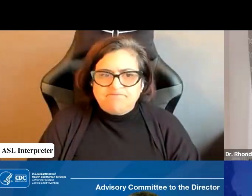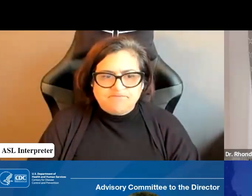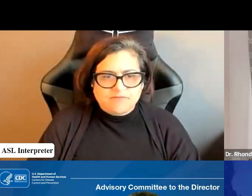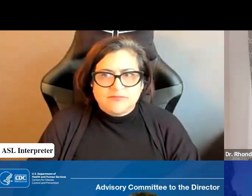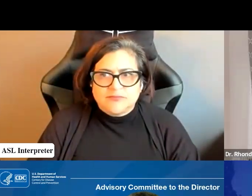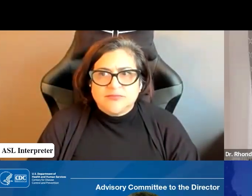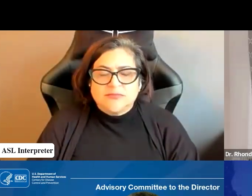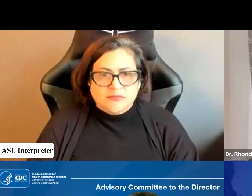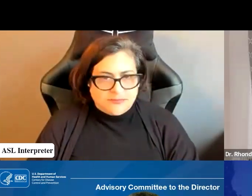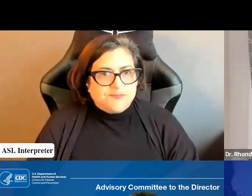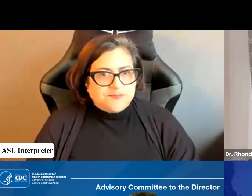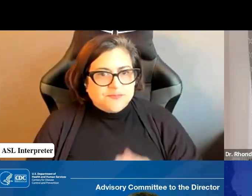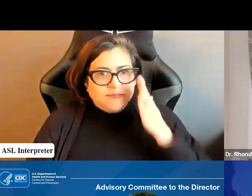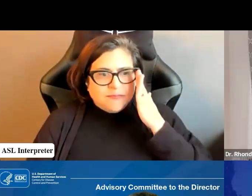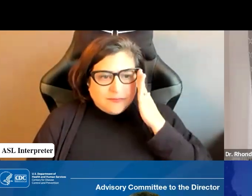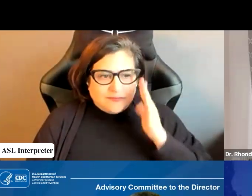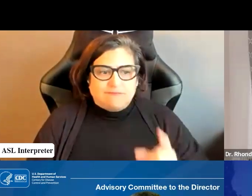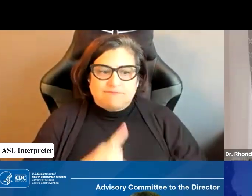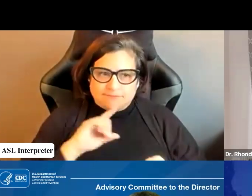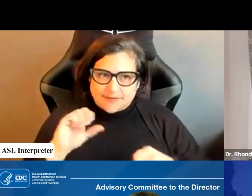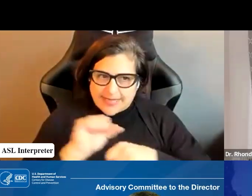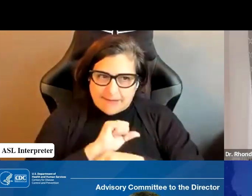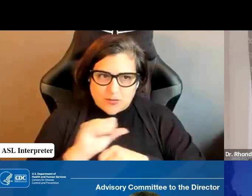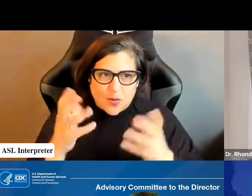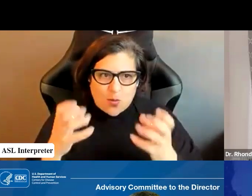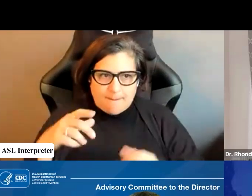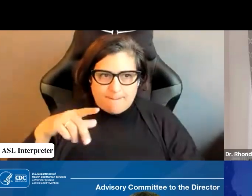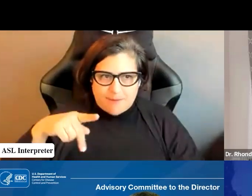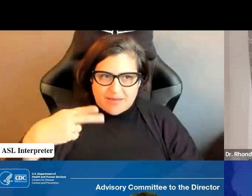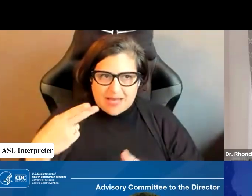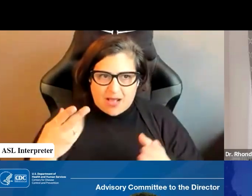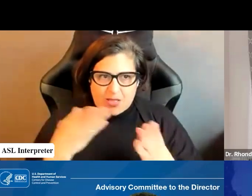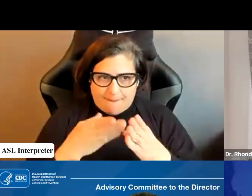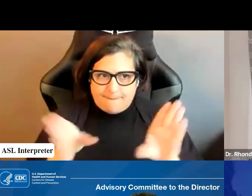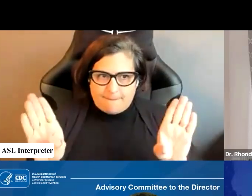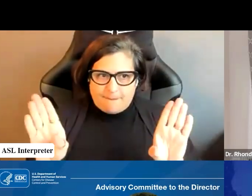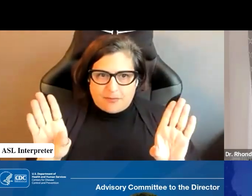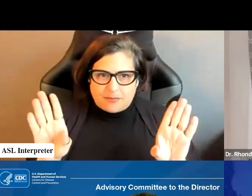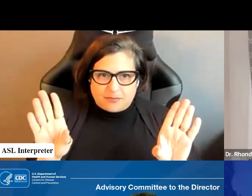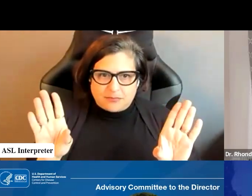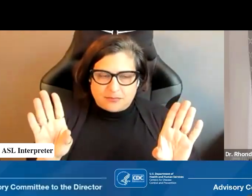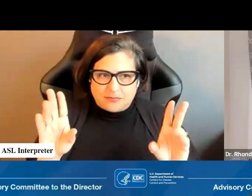So we absolutely want the public health perspective at state, local, at all levels.